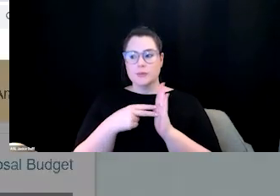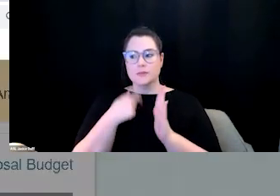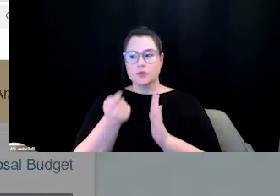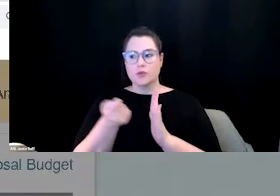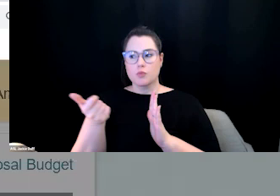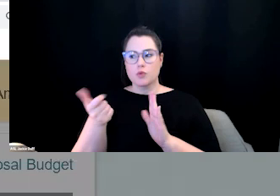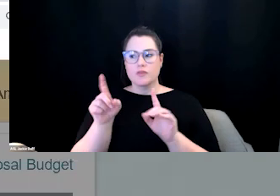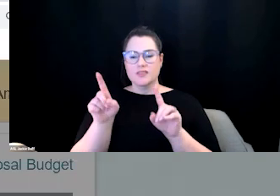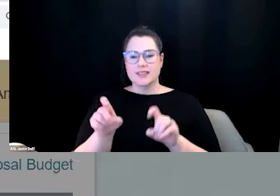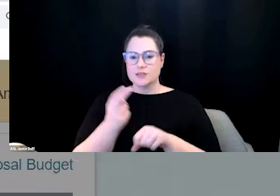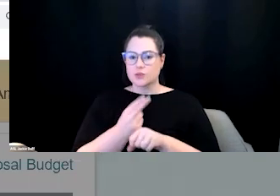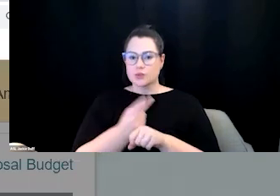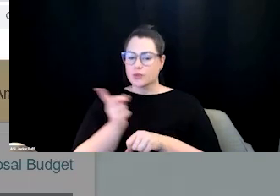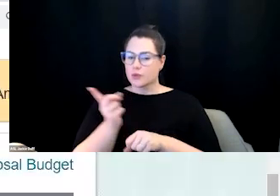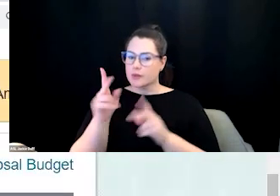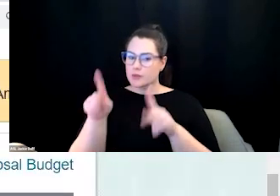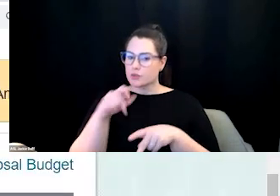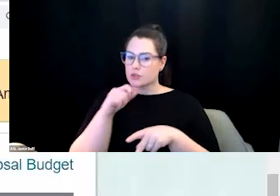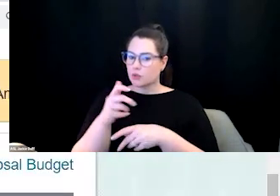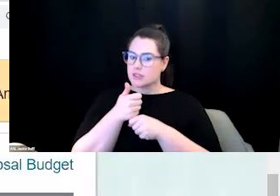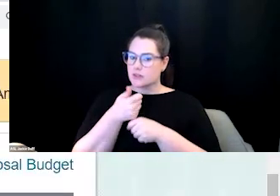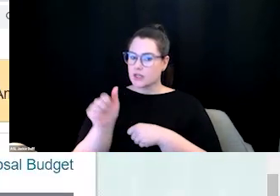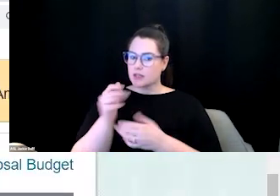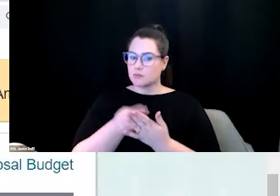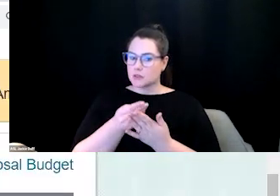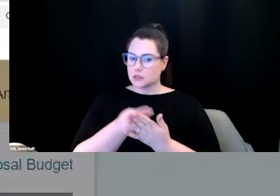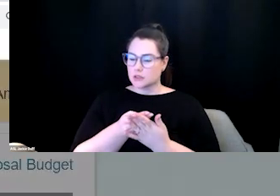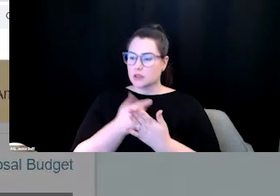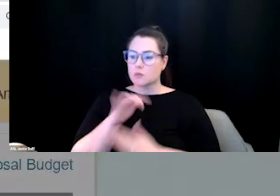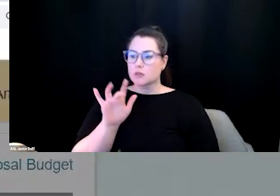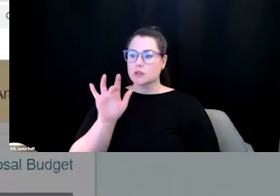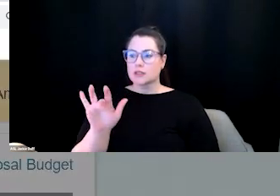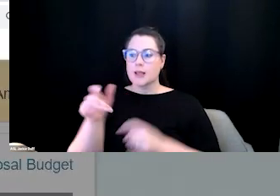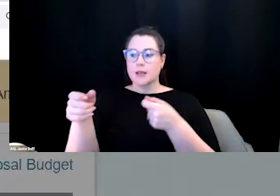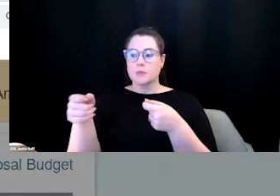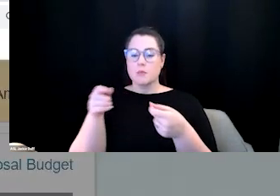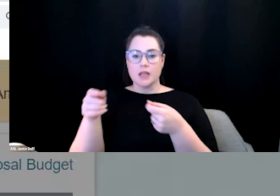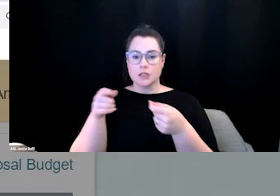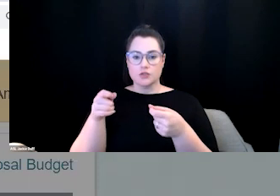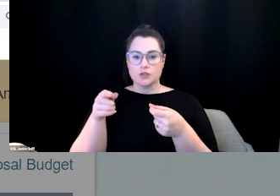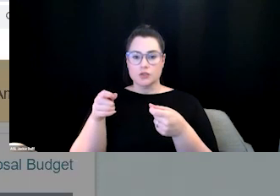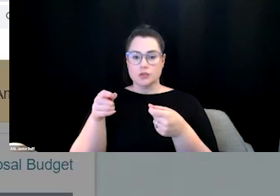So I'm going to click on, in case you missed it, Manage, click on Test User,